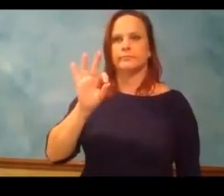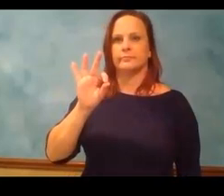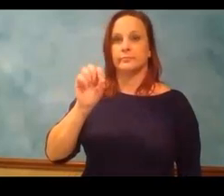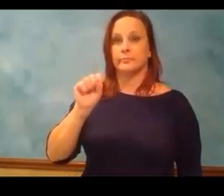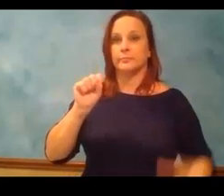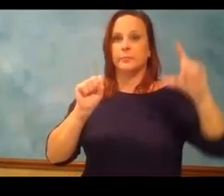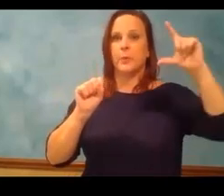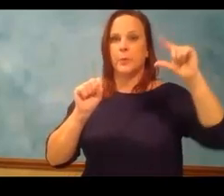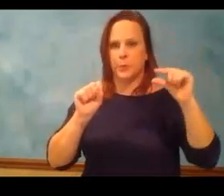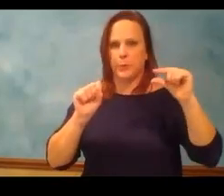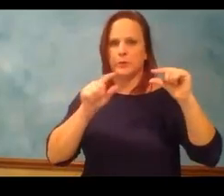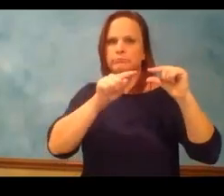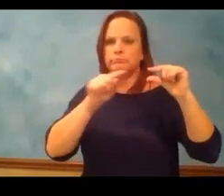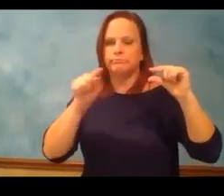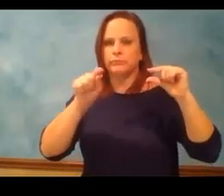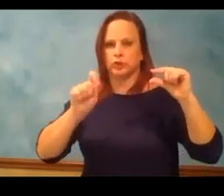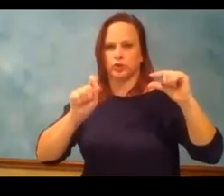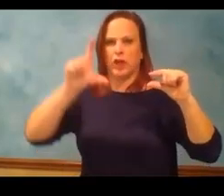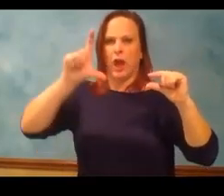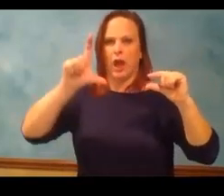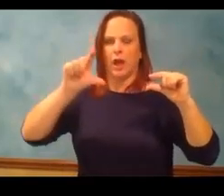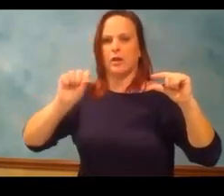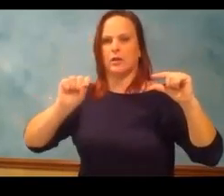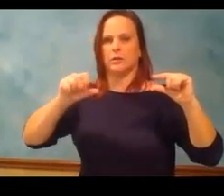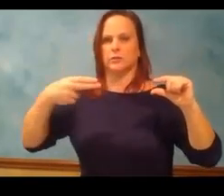fs in lowercase with a dash